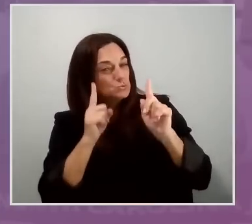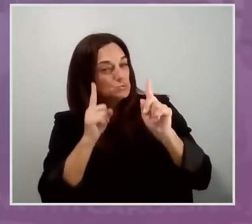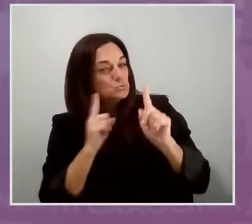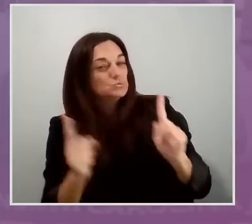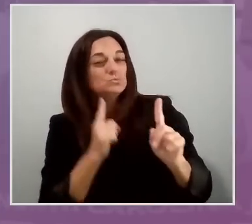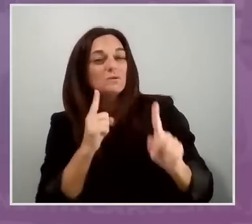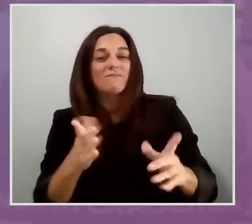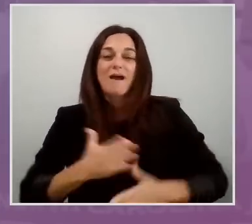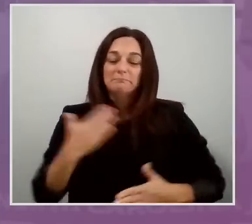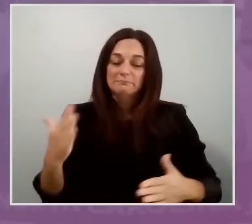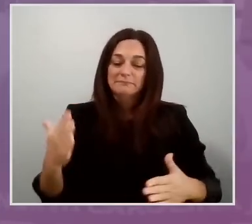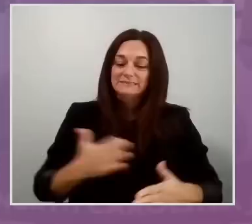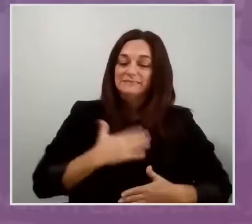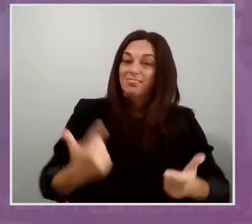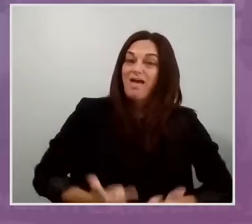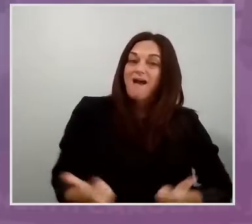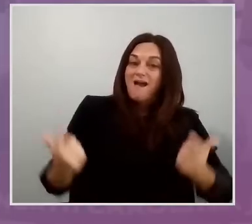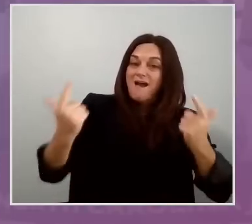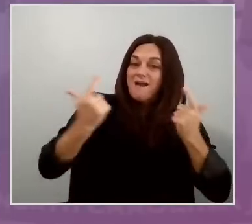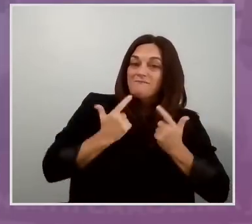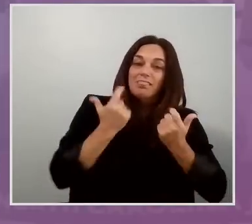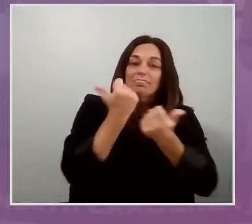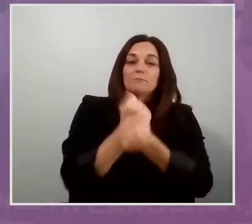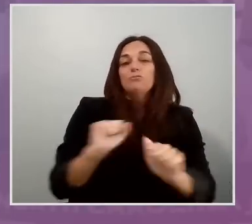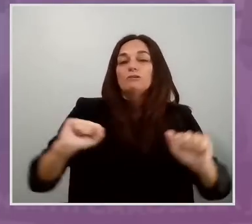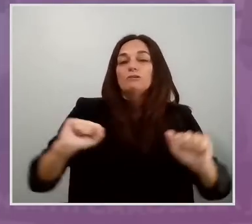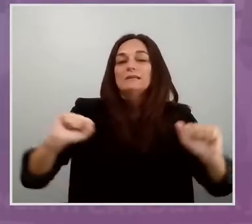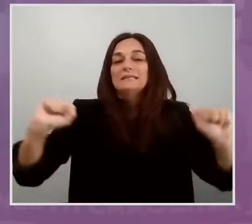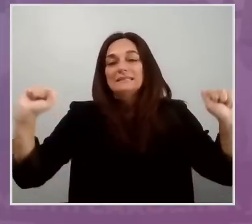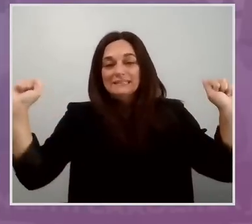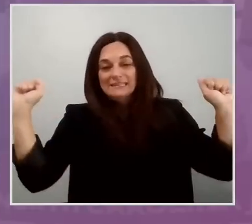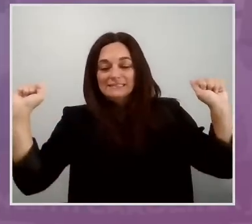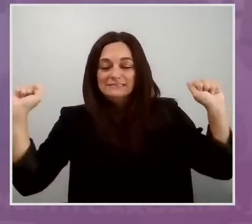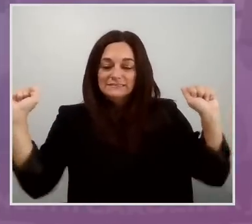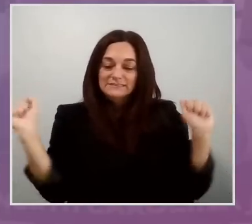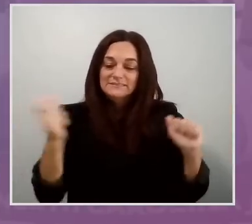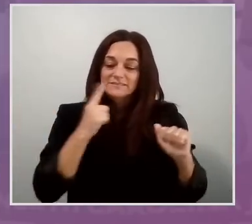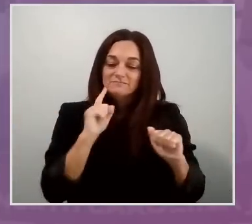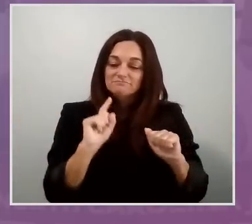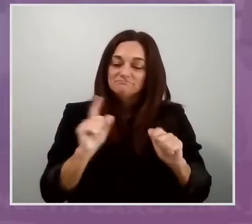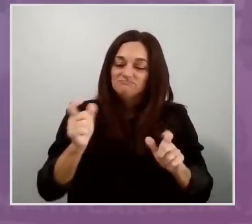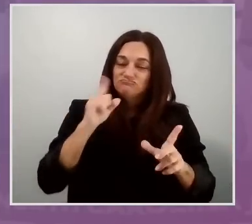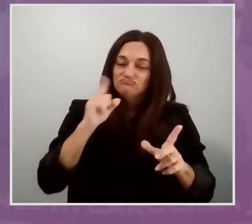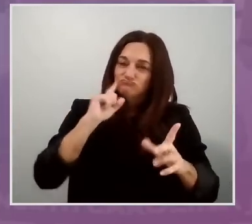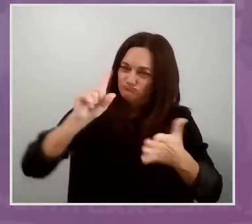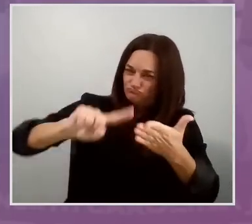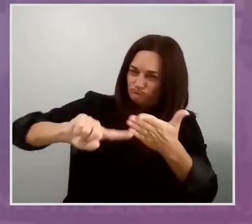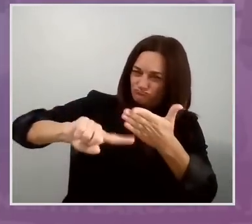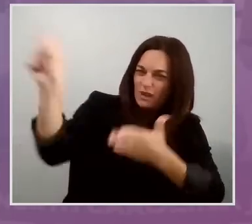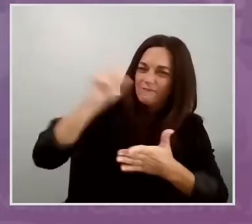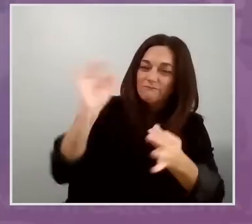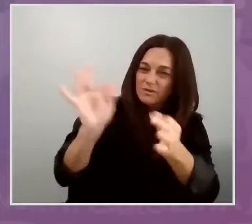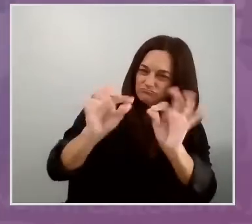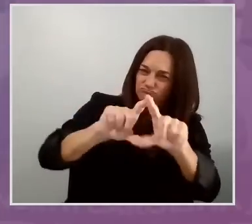PURSUIT OF HAPPINESS, PRIDE OF LIFE AND LIBERTY A CHECK OF